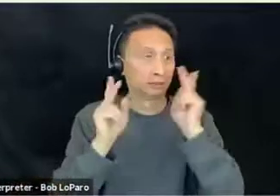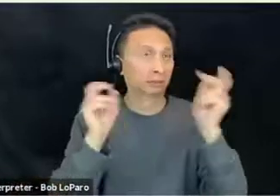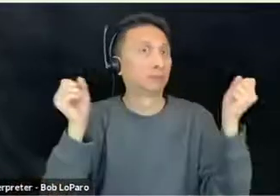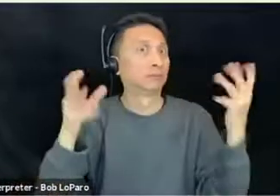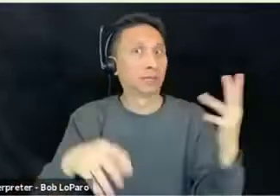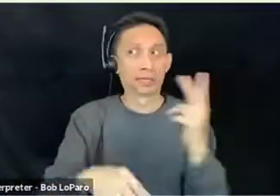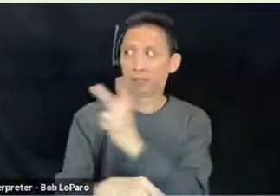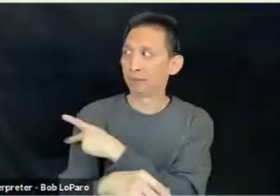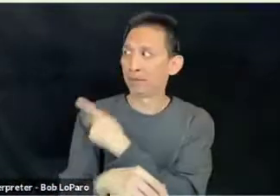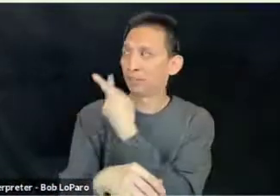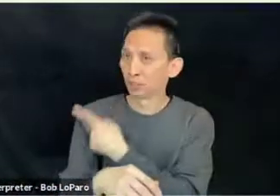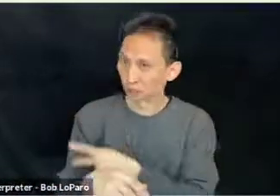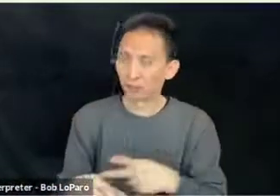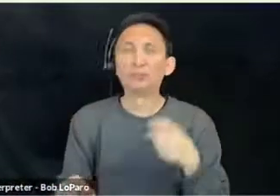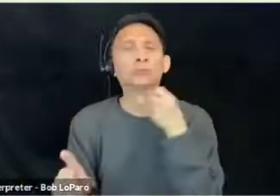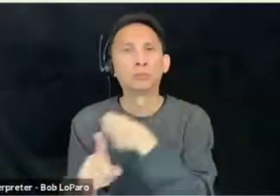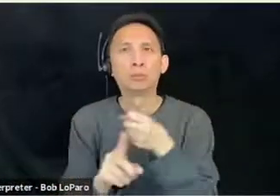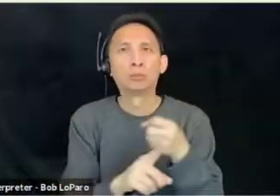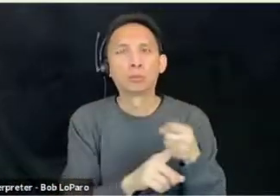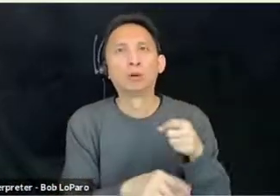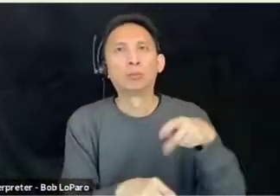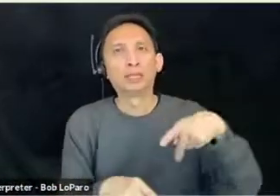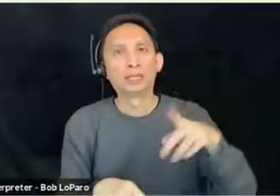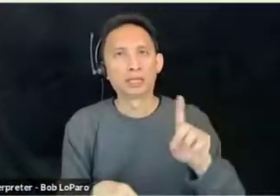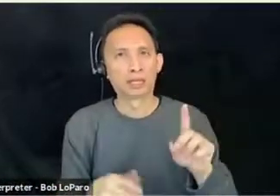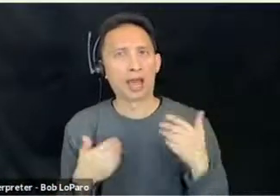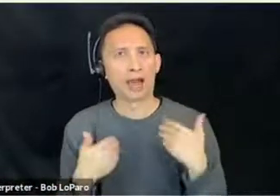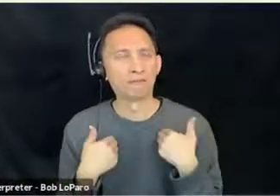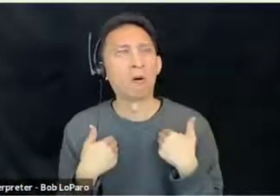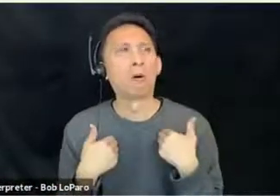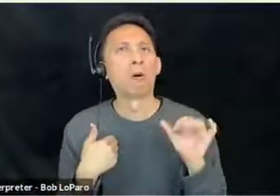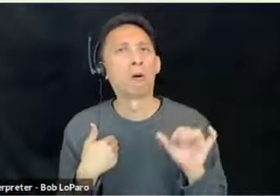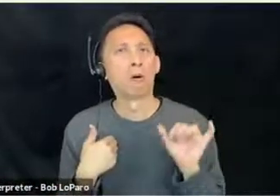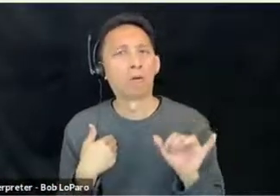with peroxisomal disorders, and so they have really just a wealth of knowledge